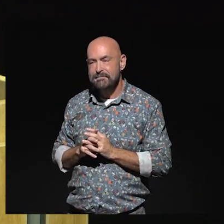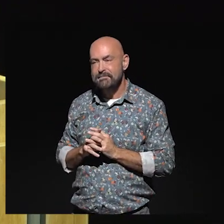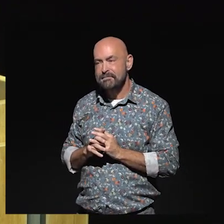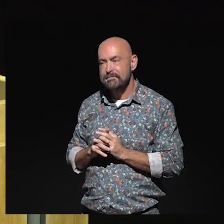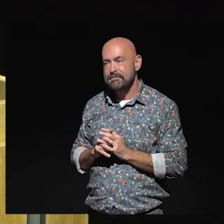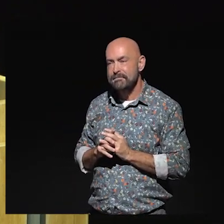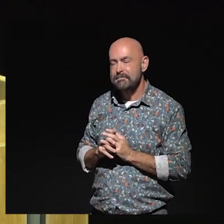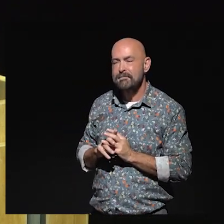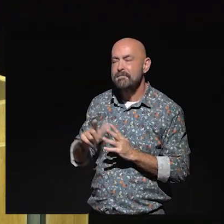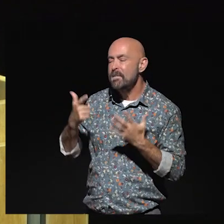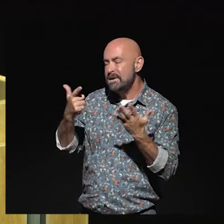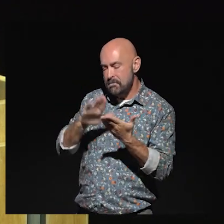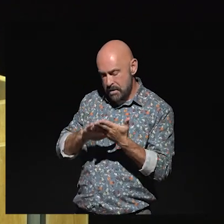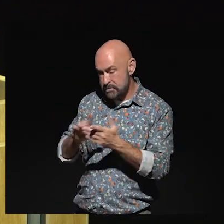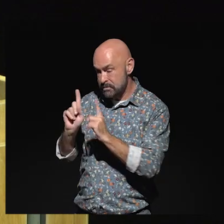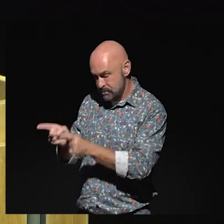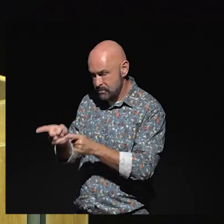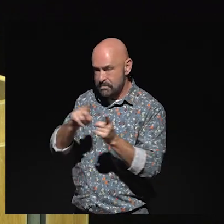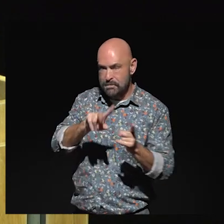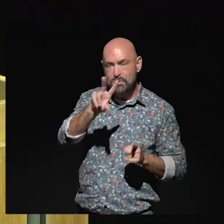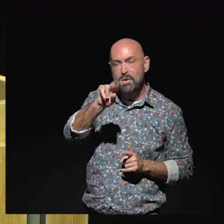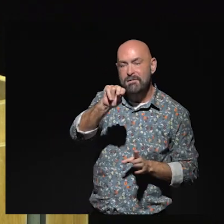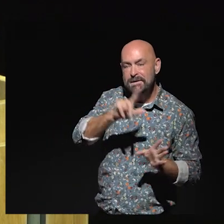between 7 months and 12 years.